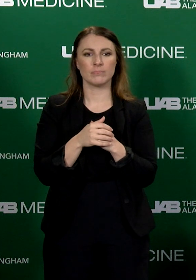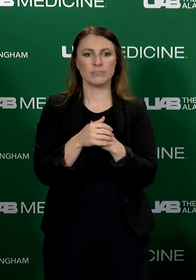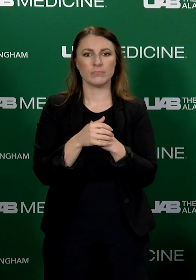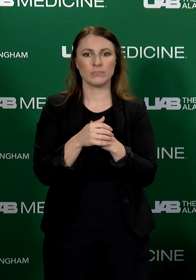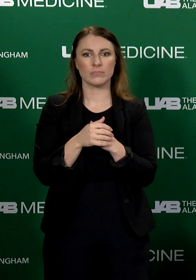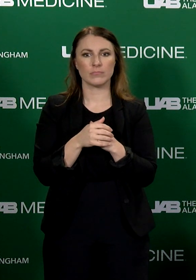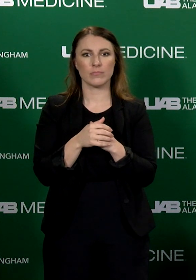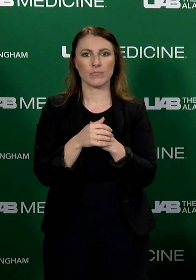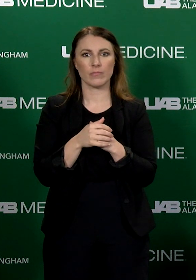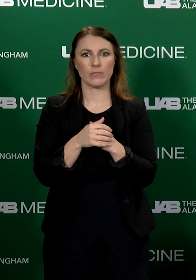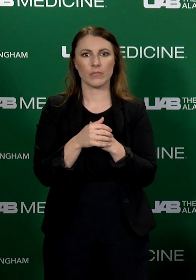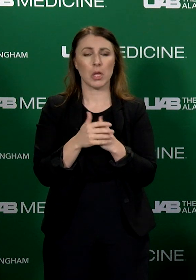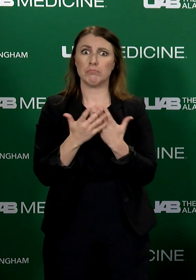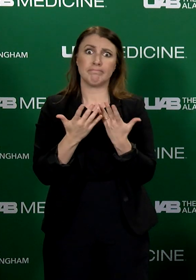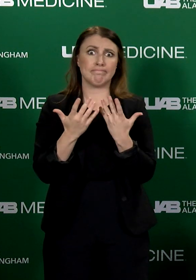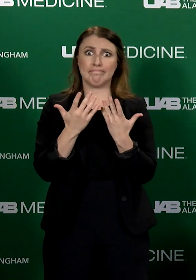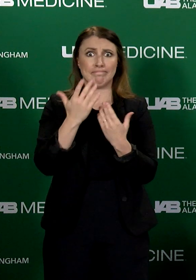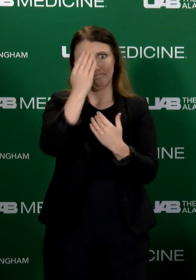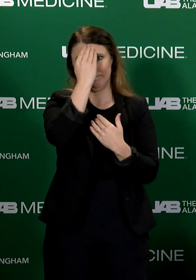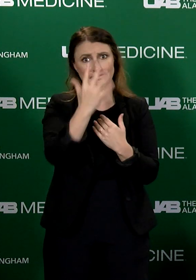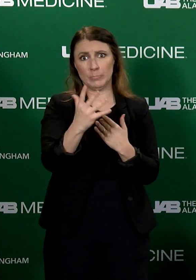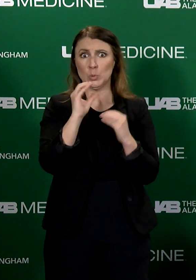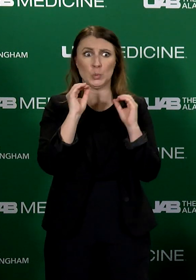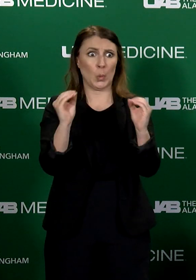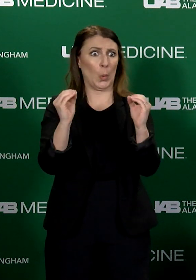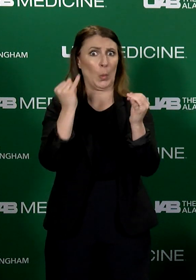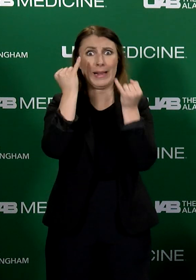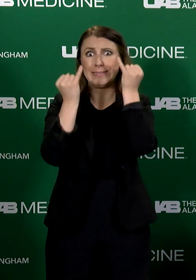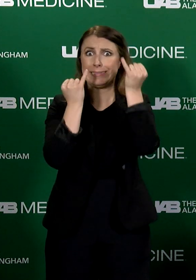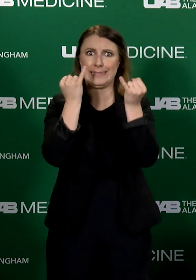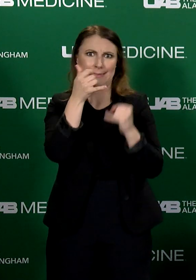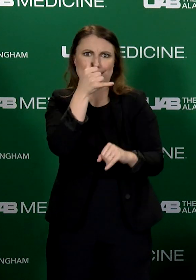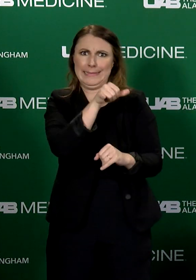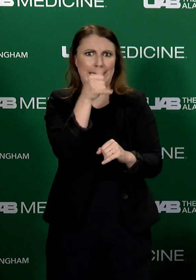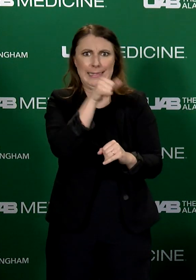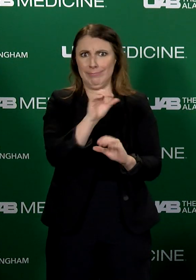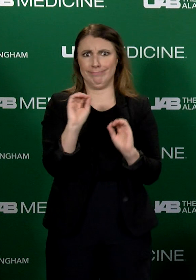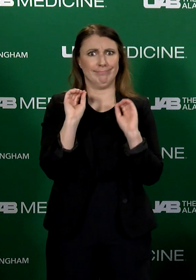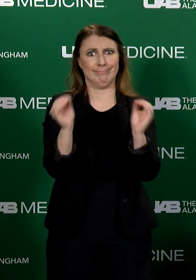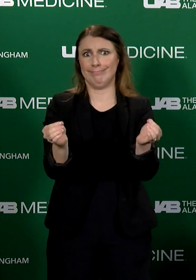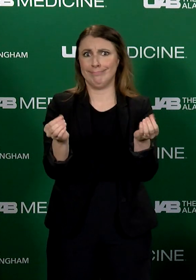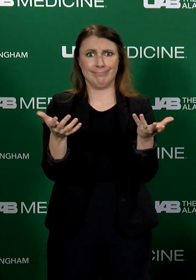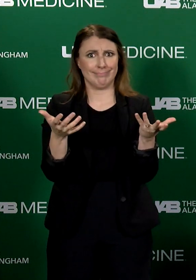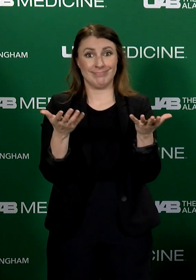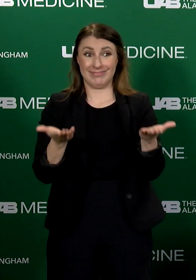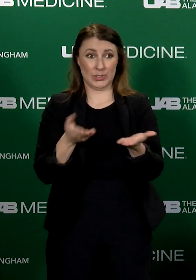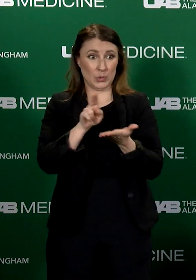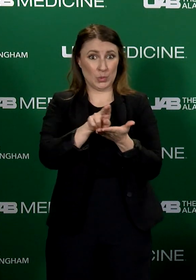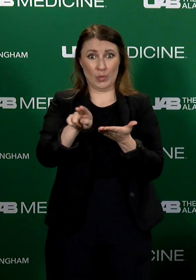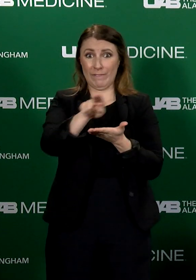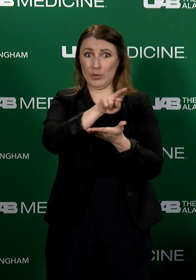idea as silly we've actually of being on a university site we have received